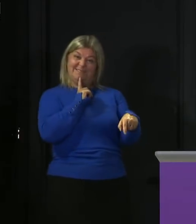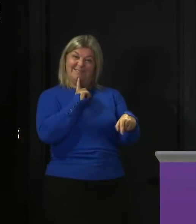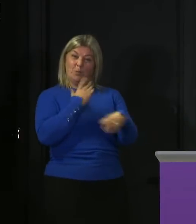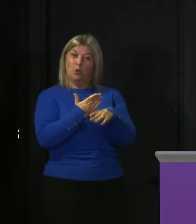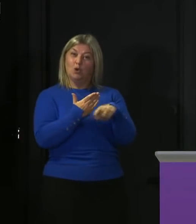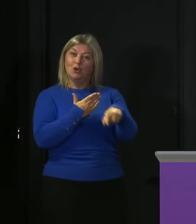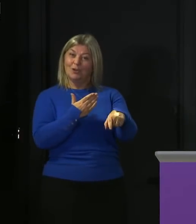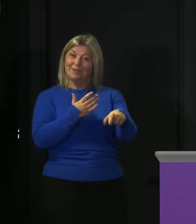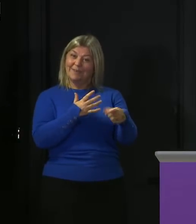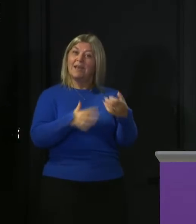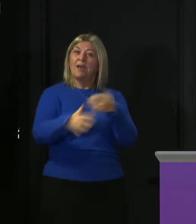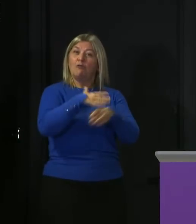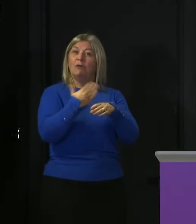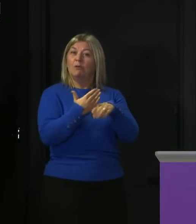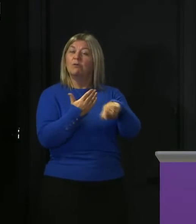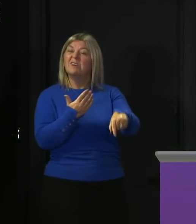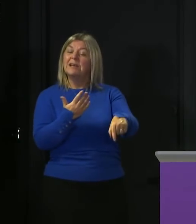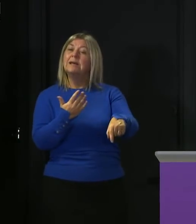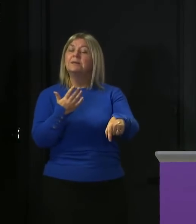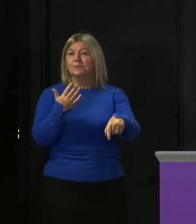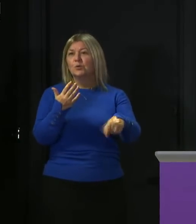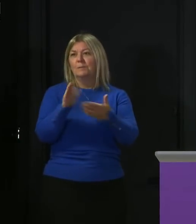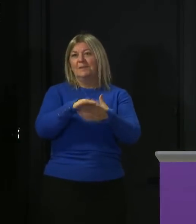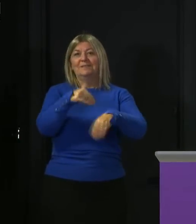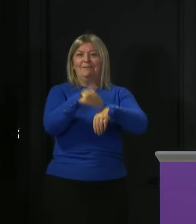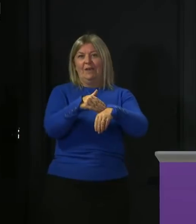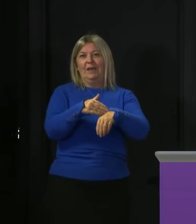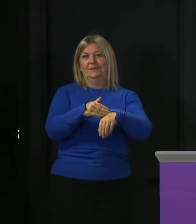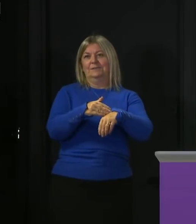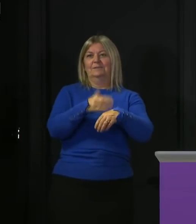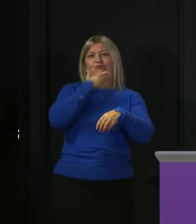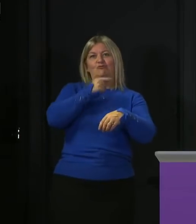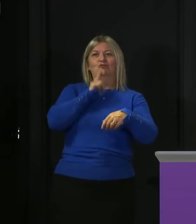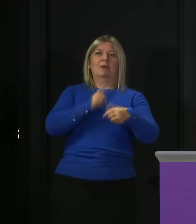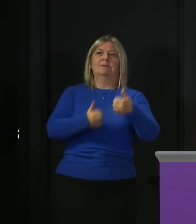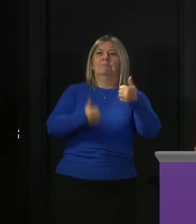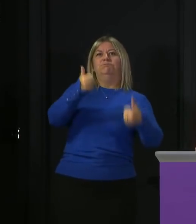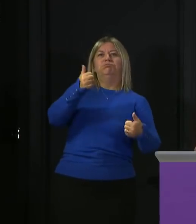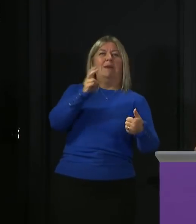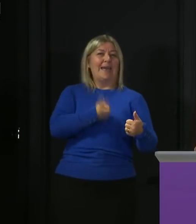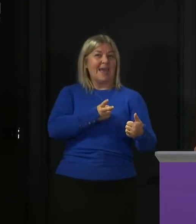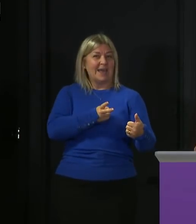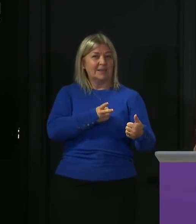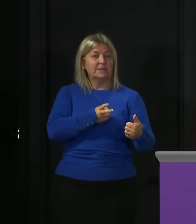therefore there is a gendered impact there. Some of the sectors we know are disproportionately,